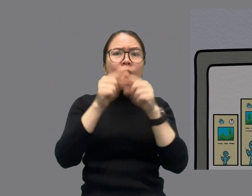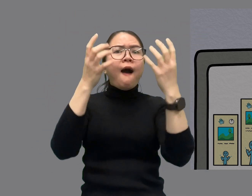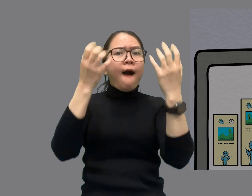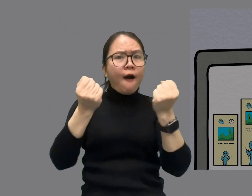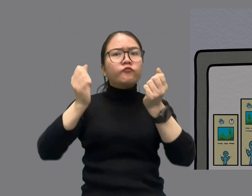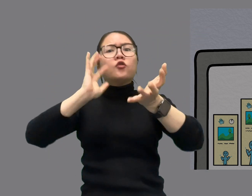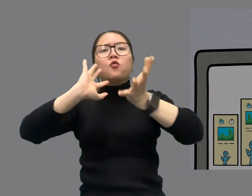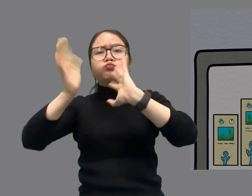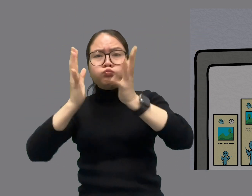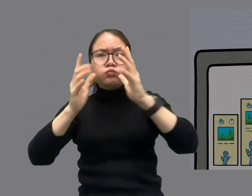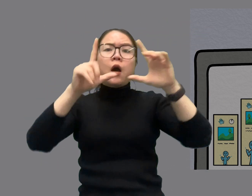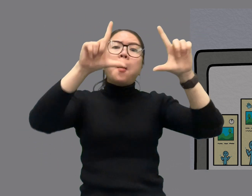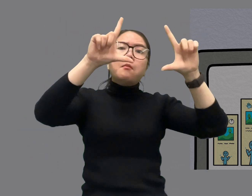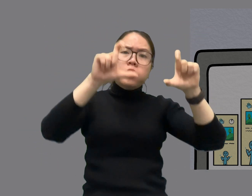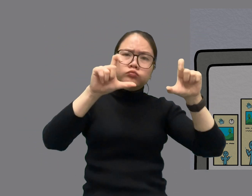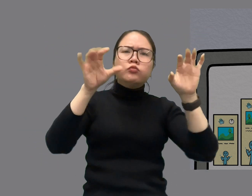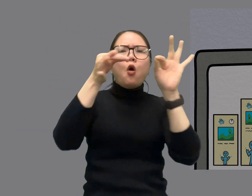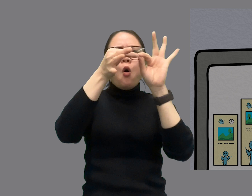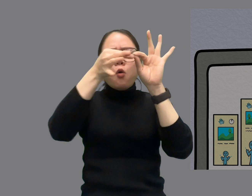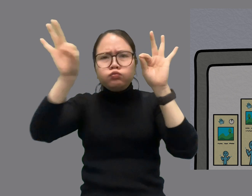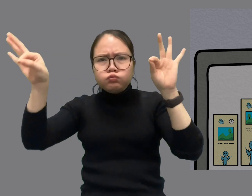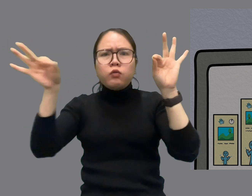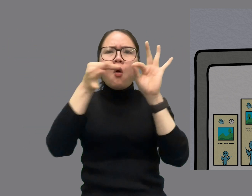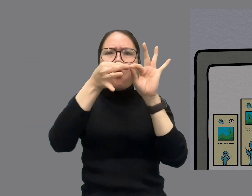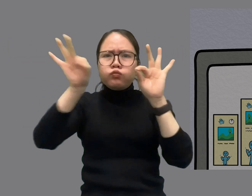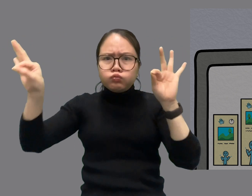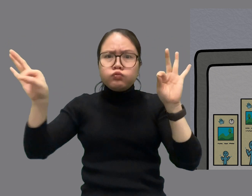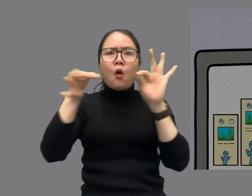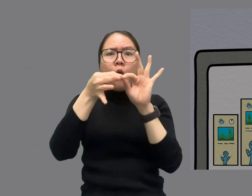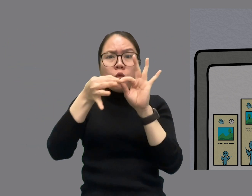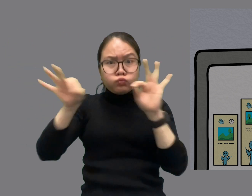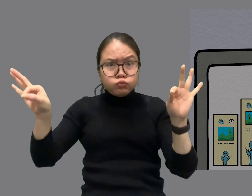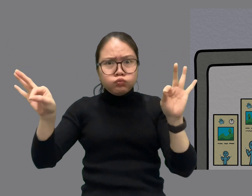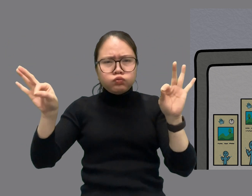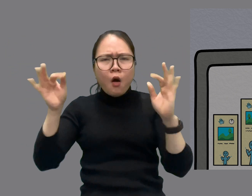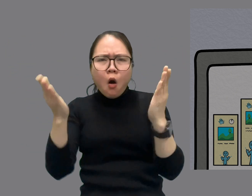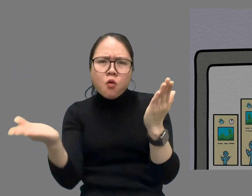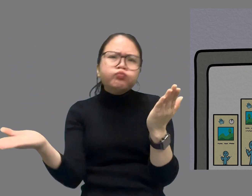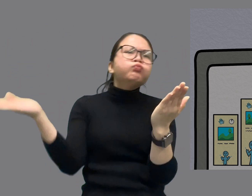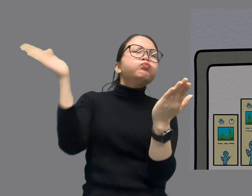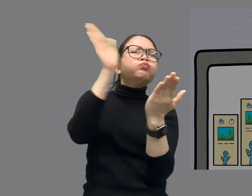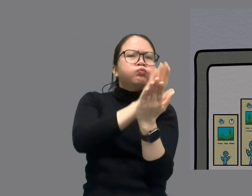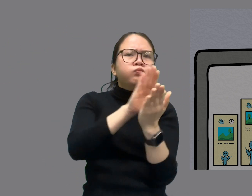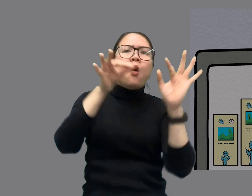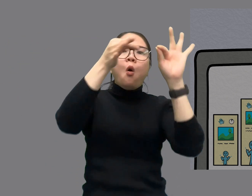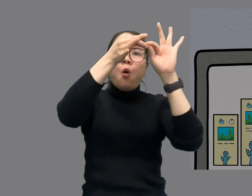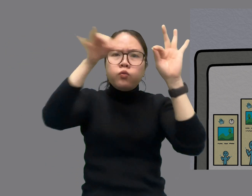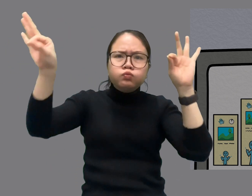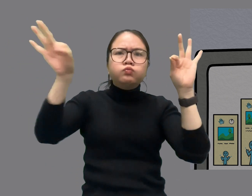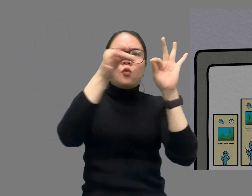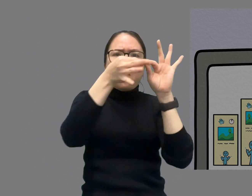sentences per page. For each page the sign video might be longer to convey the same message.